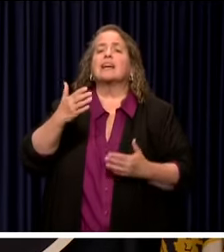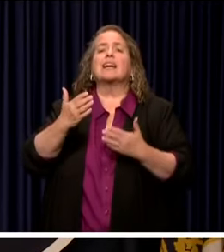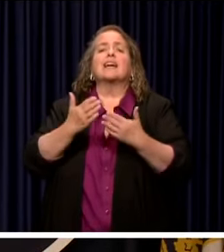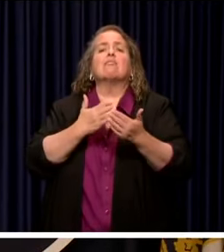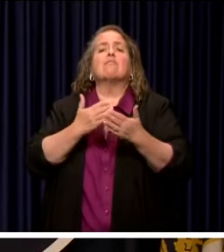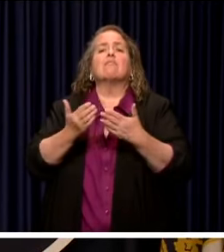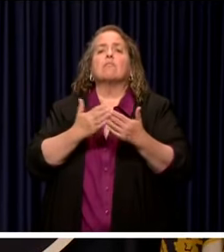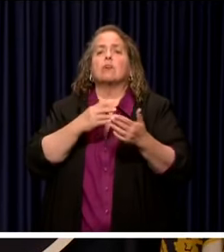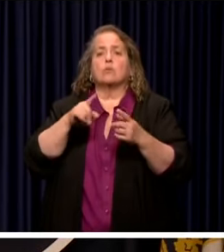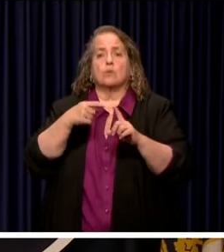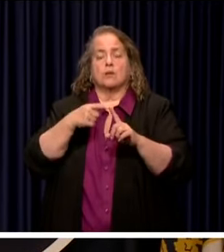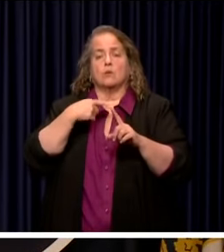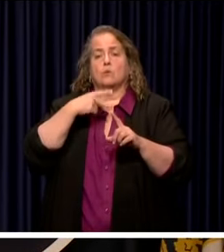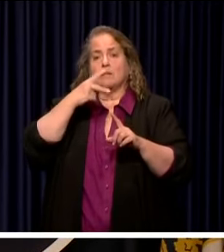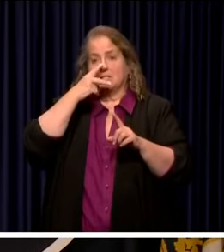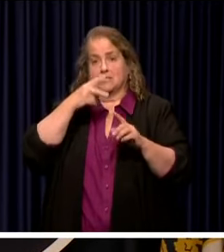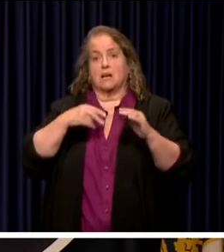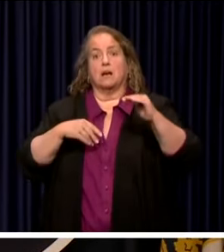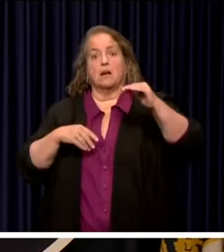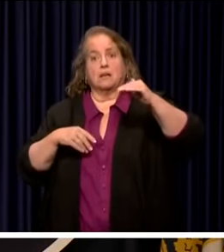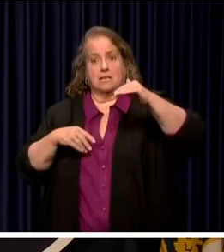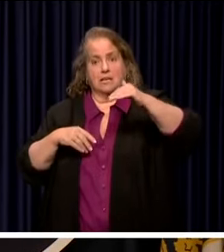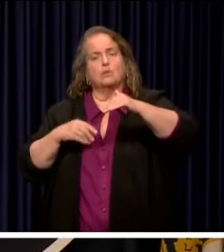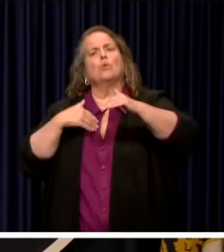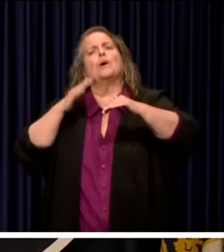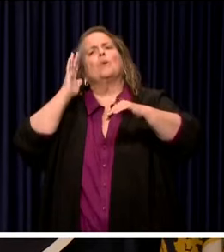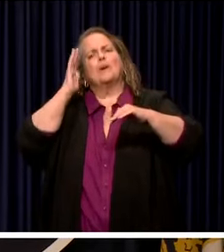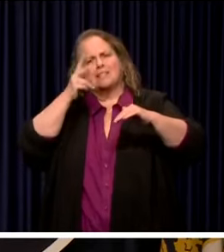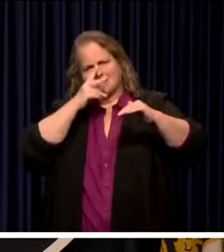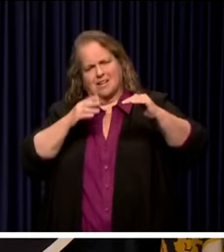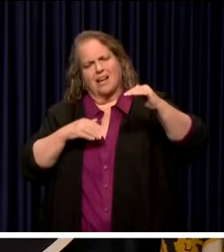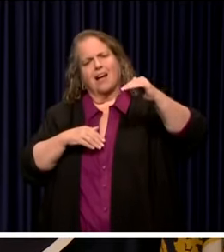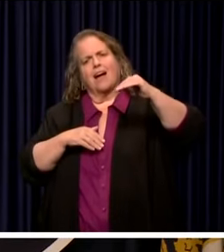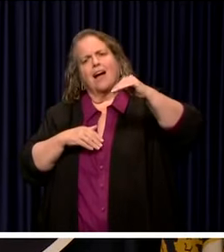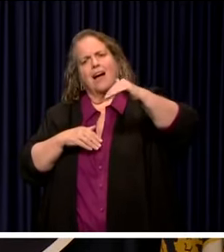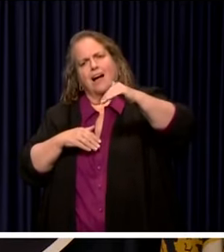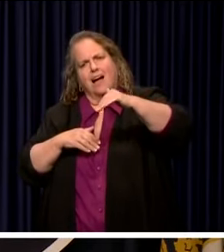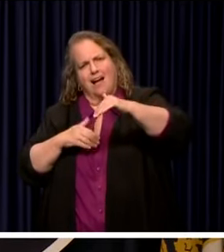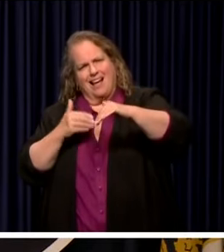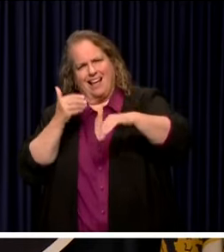HIS NAME IS JOHN DOUG WOODS.